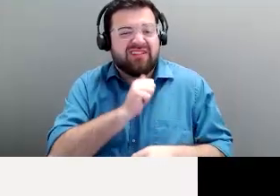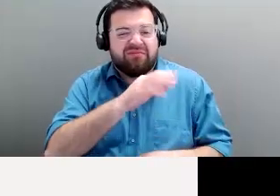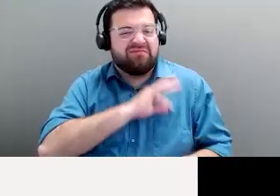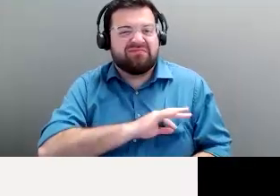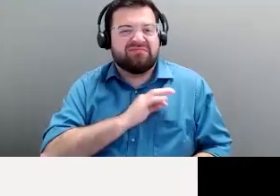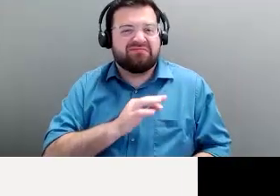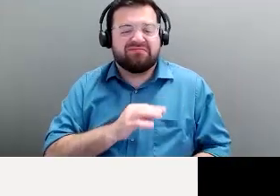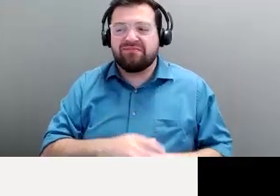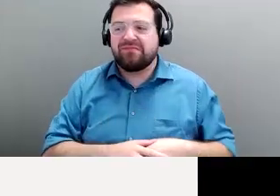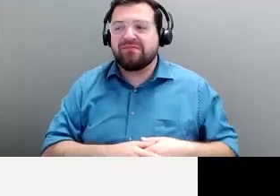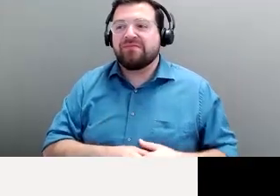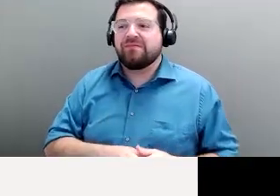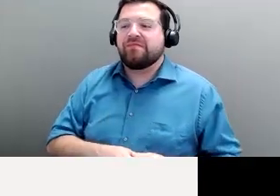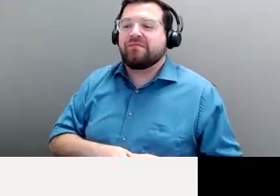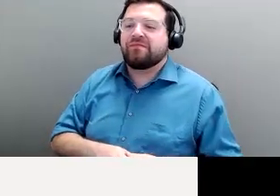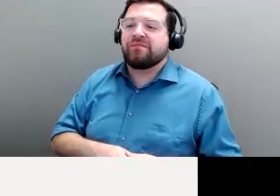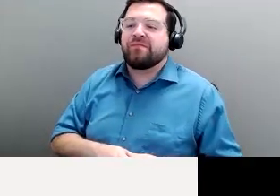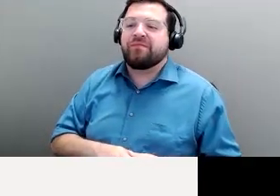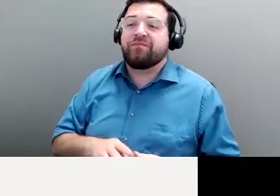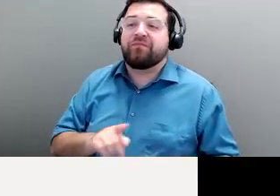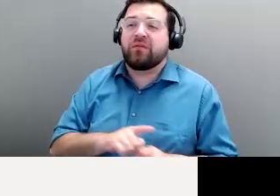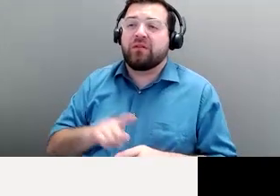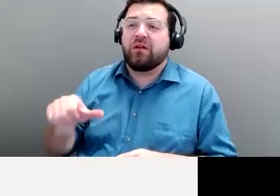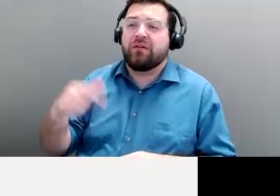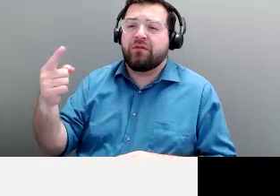Also, David, give us your last name.